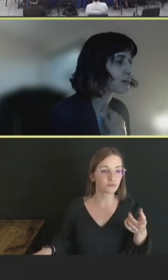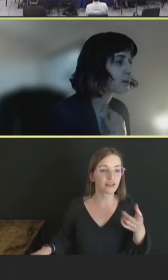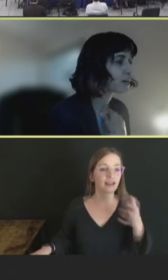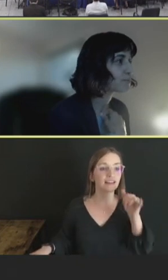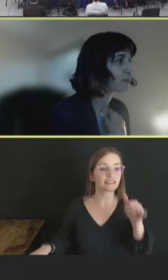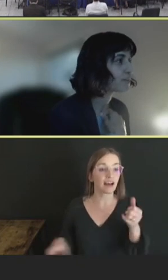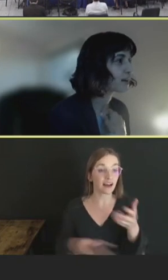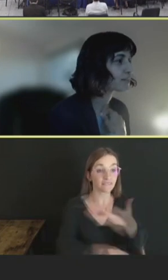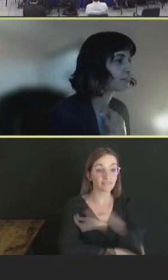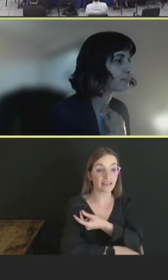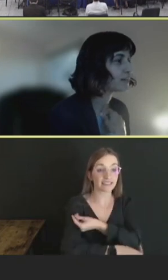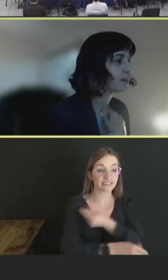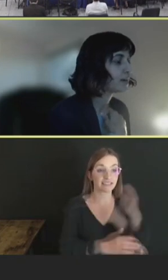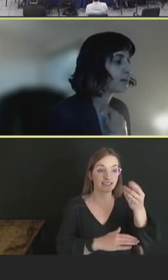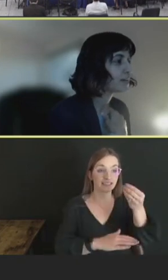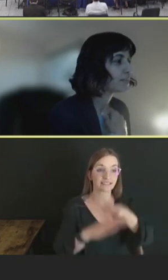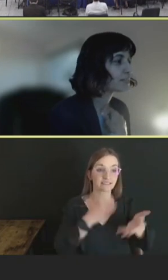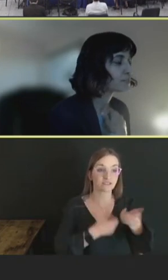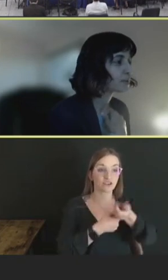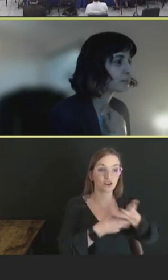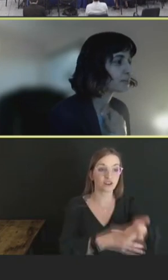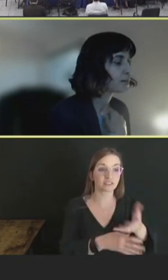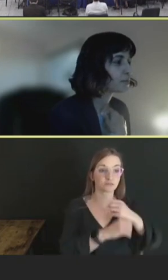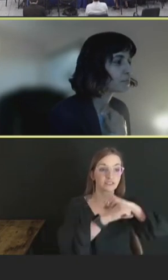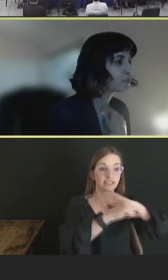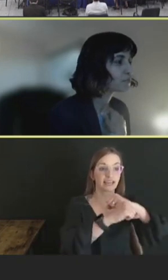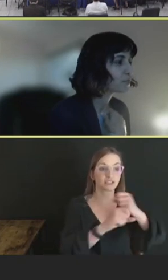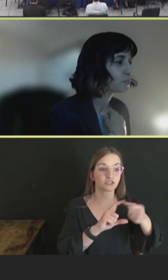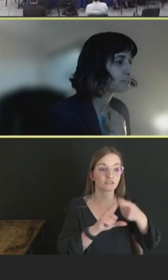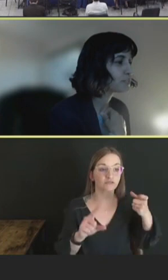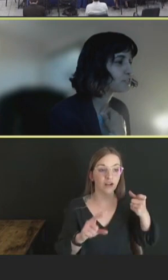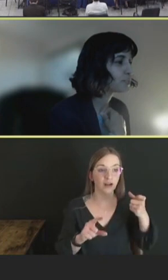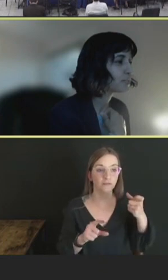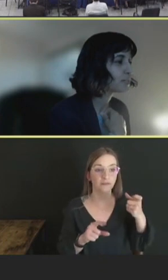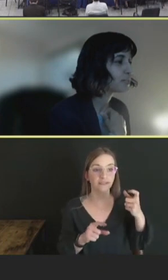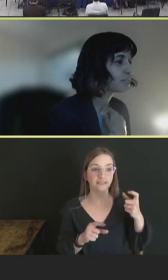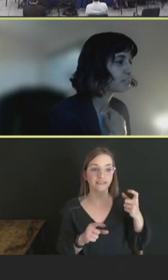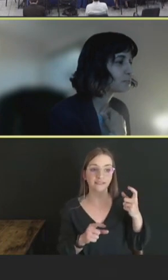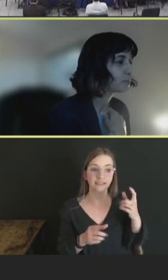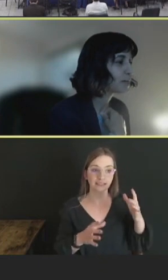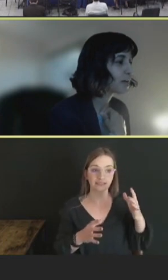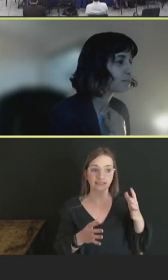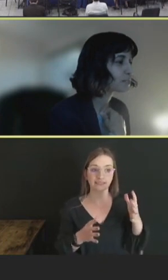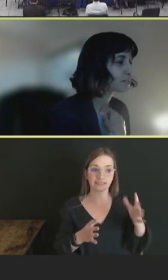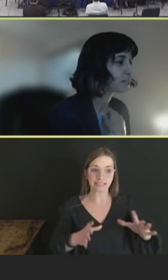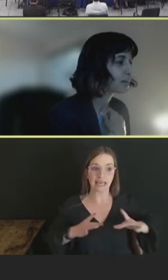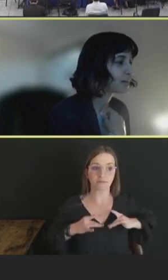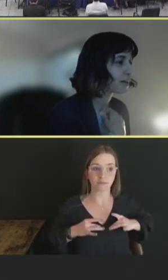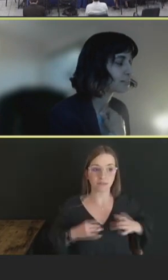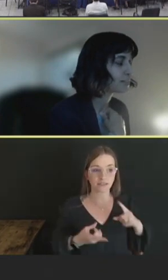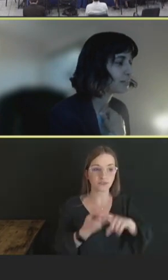not targeted by the vaccine, and this has been posed for BCG, DTP, and measles-containing vaccine